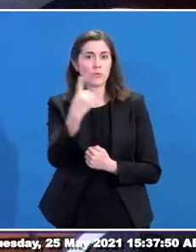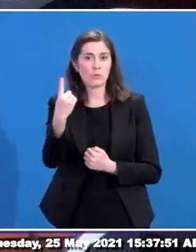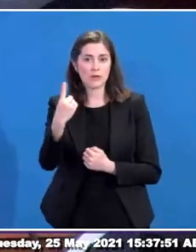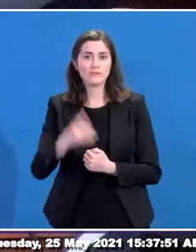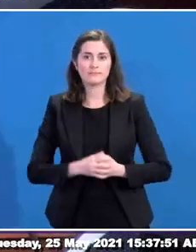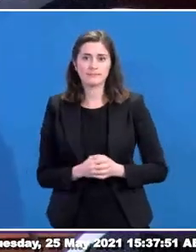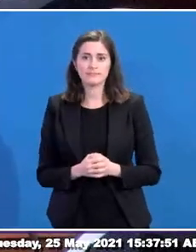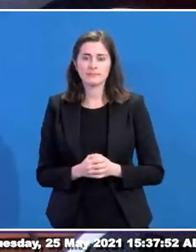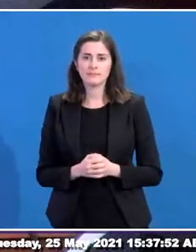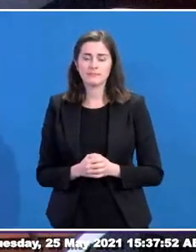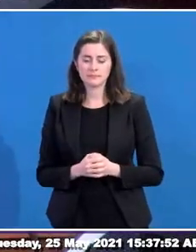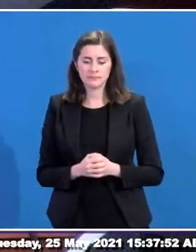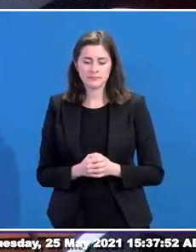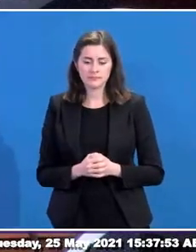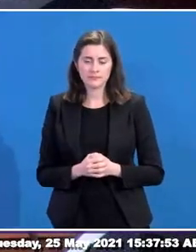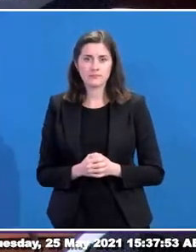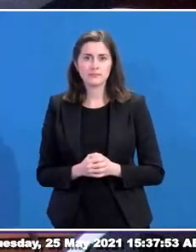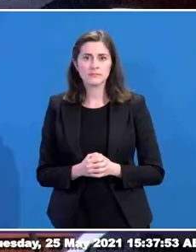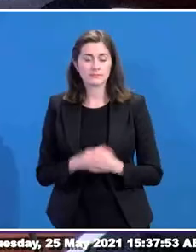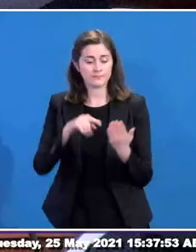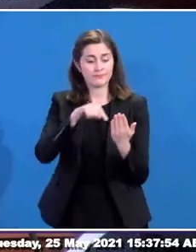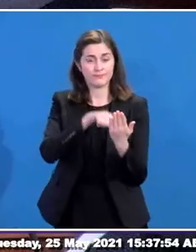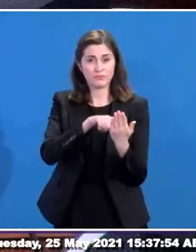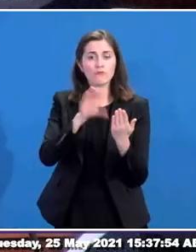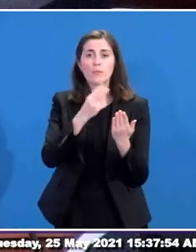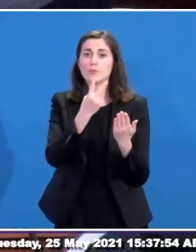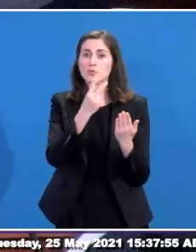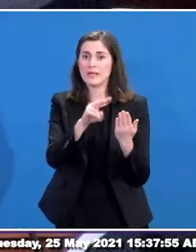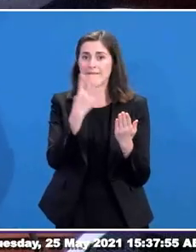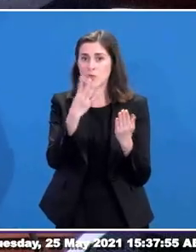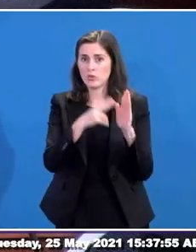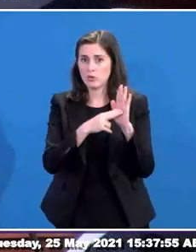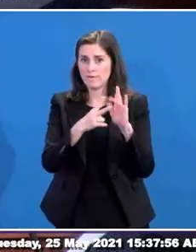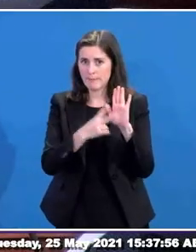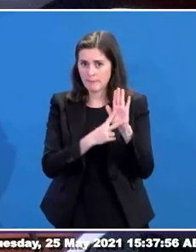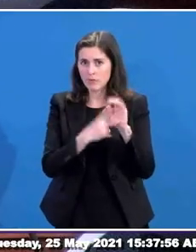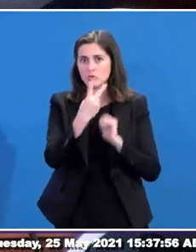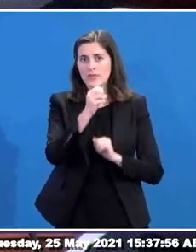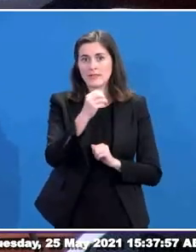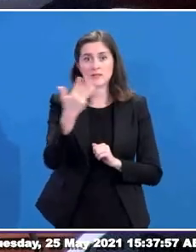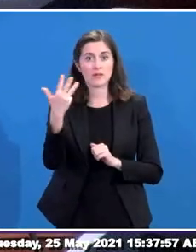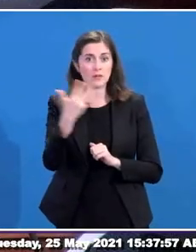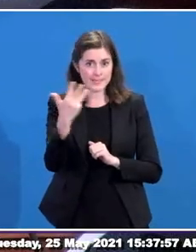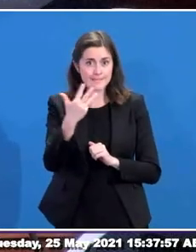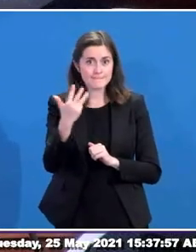This is a report dated the 24th of November 2019 and